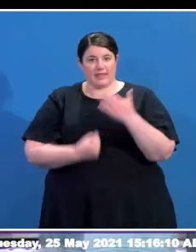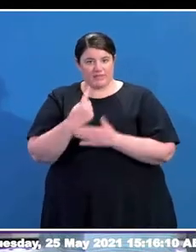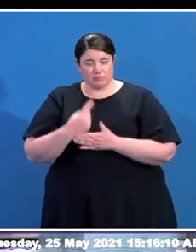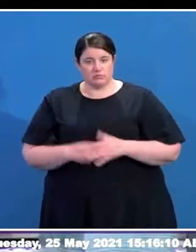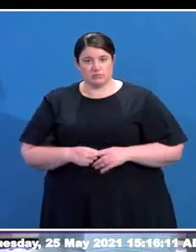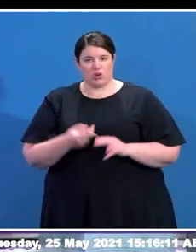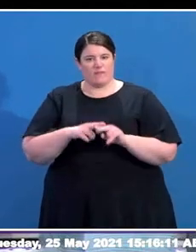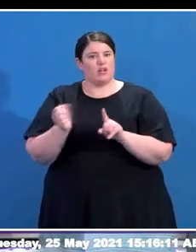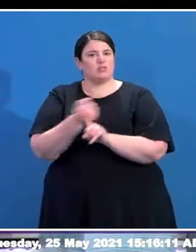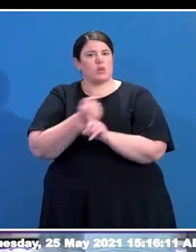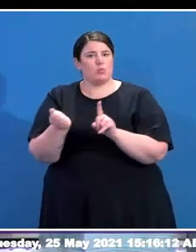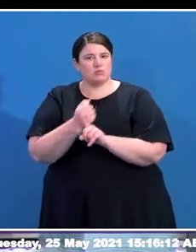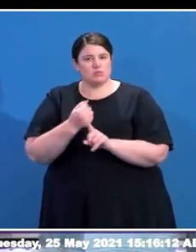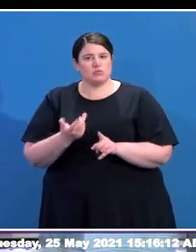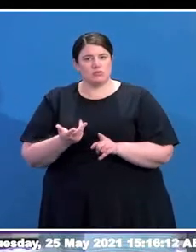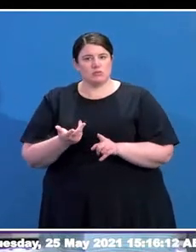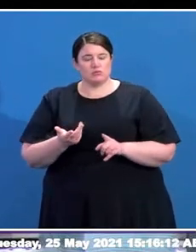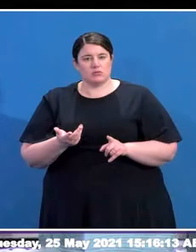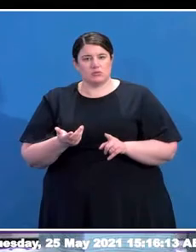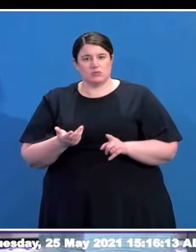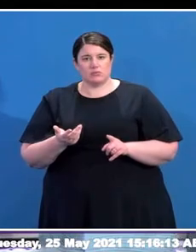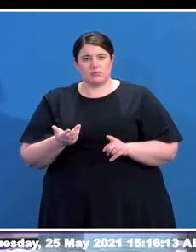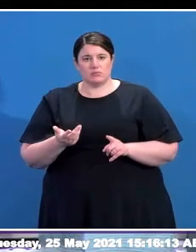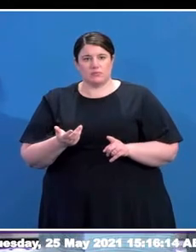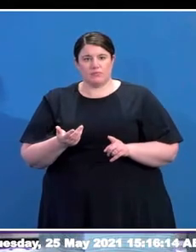There seems to be a shoe-print pattern, and so on.